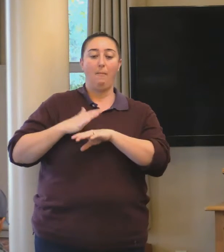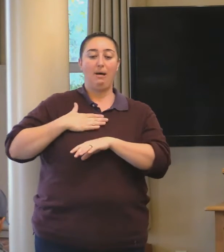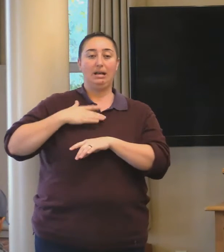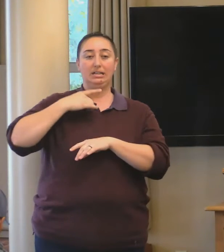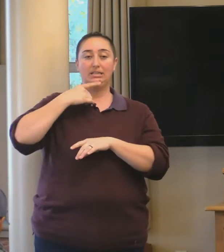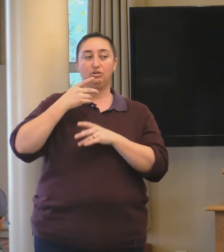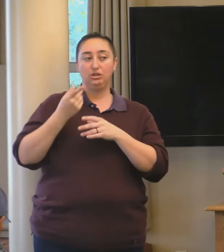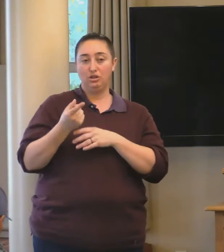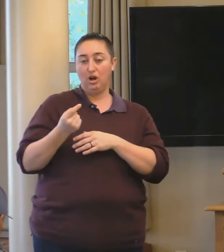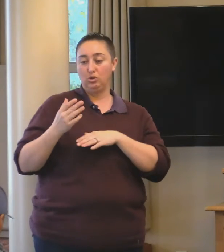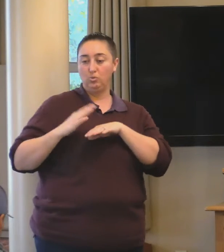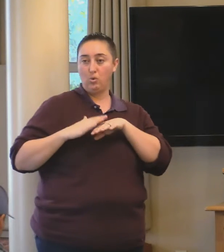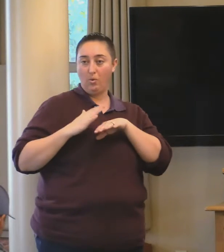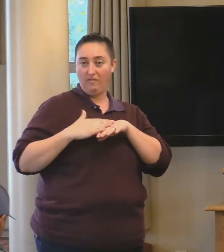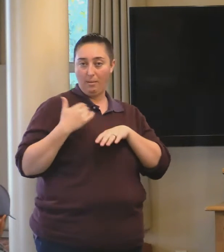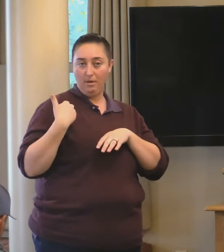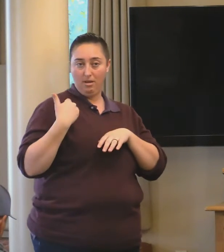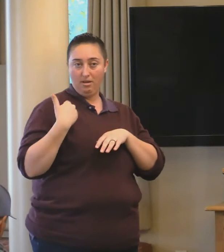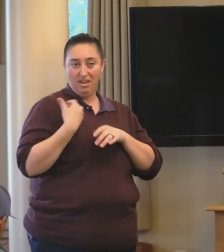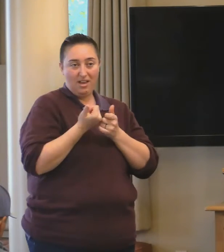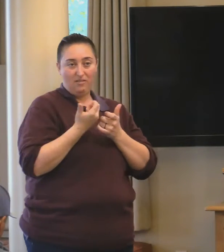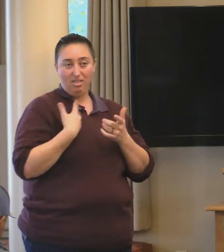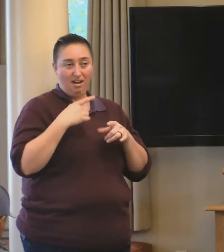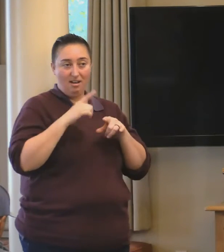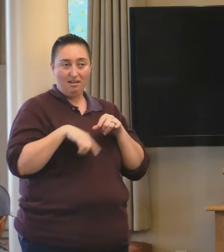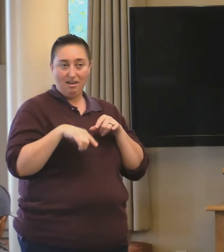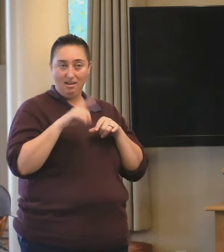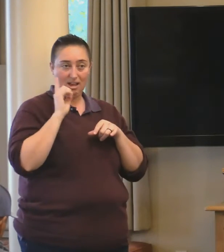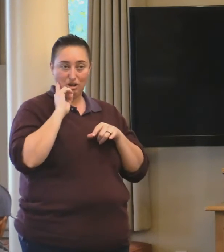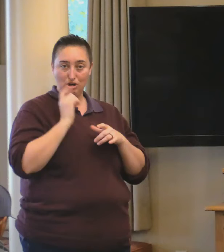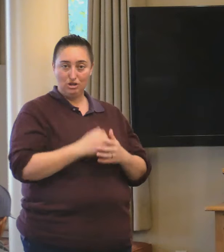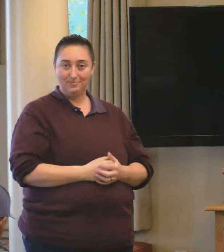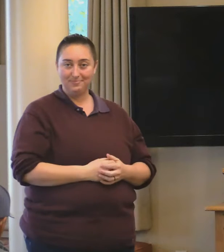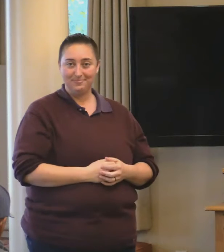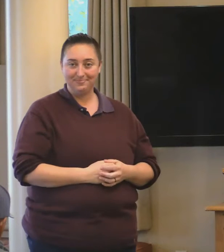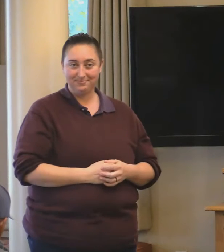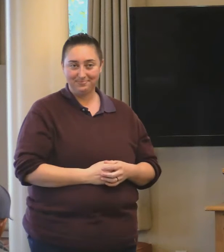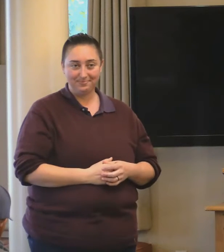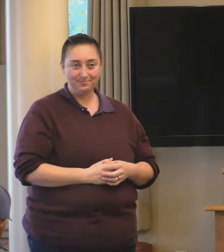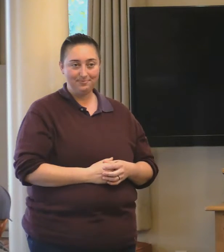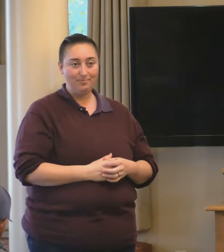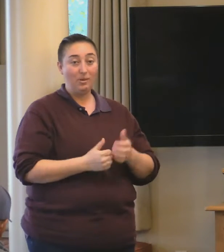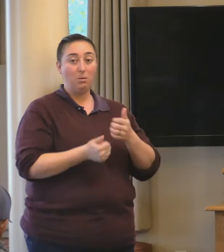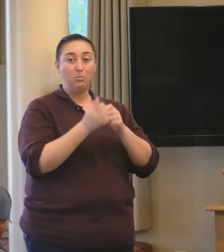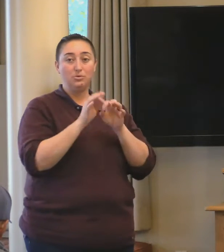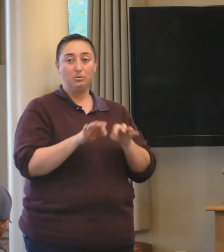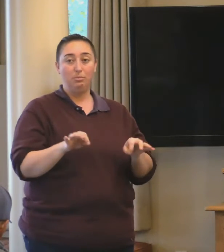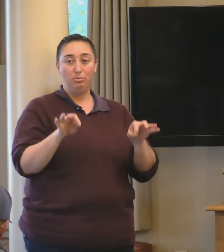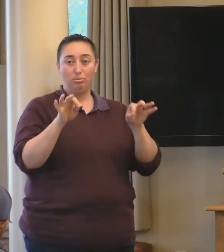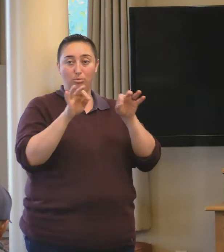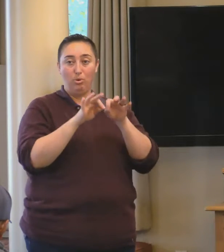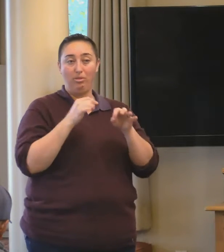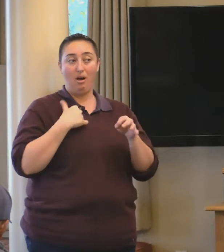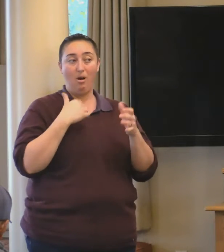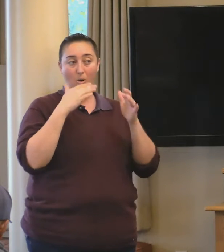that I will now be able to rely on my hearing dog to notify me of things I can no longer hear. Most importantly, I hope this